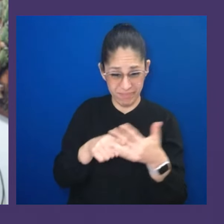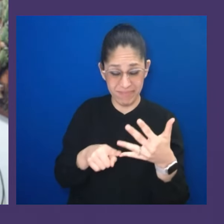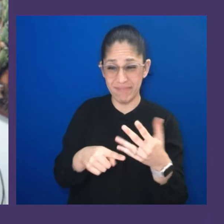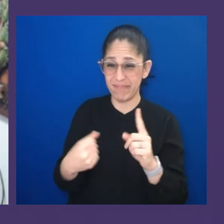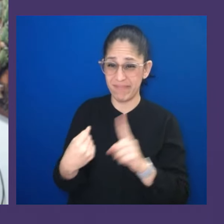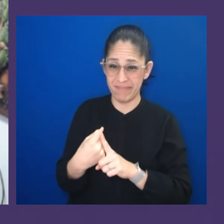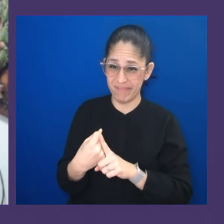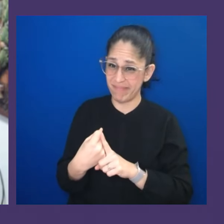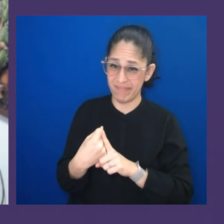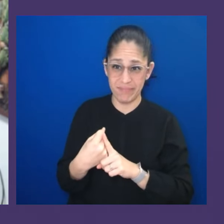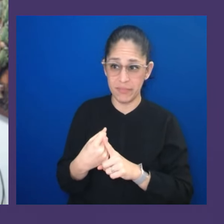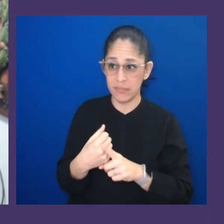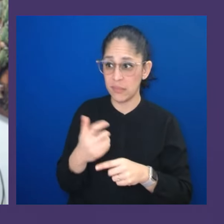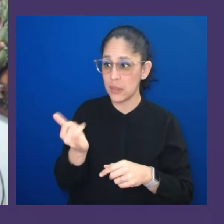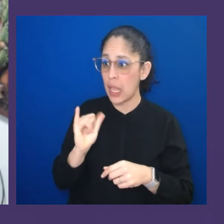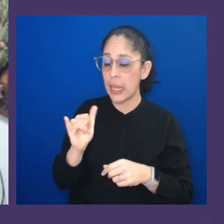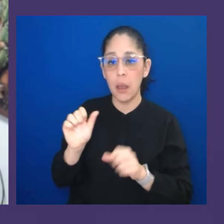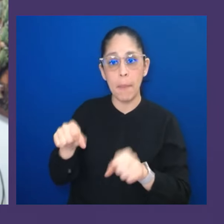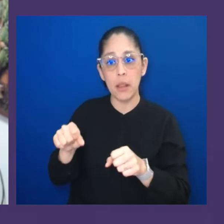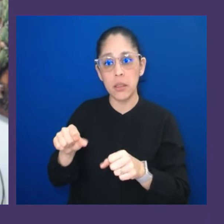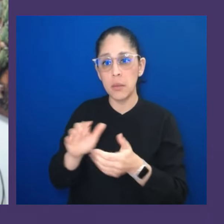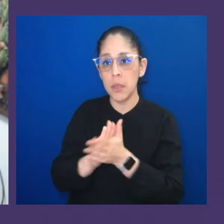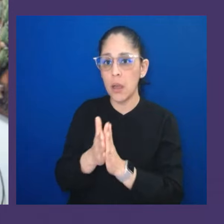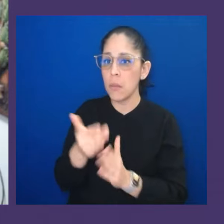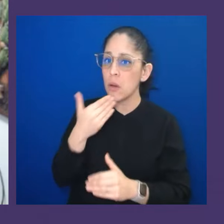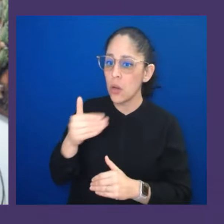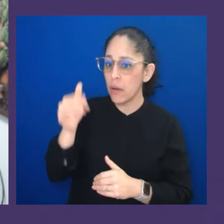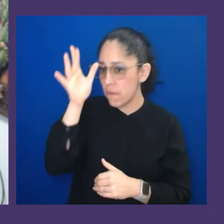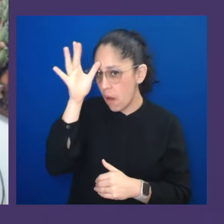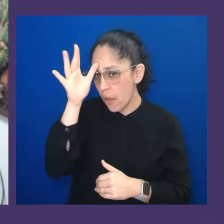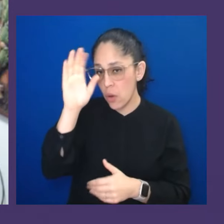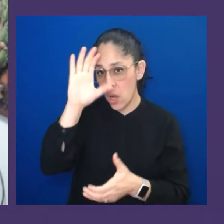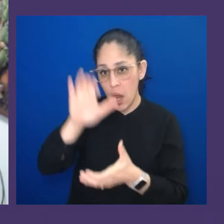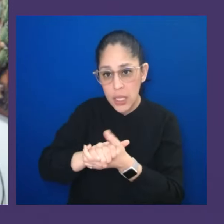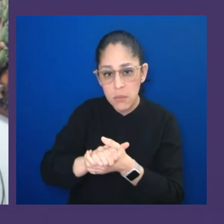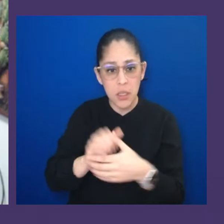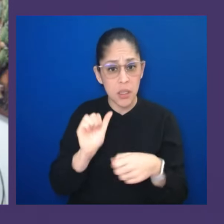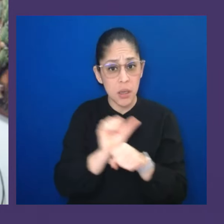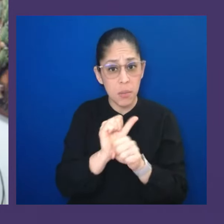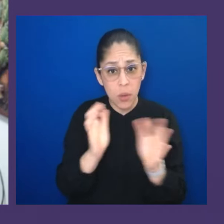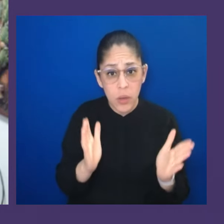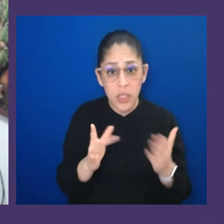a good father, husband, employee, leader.